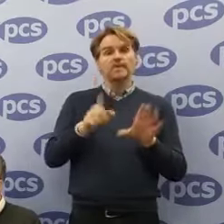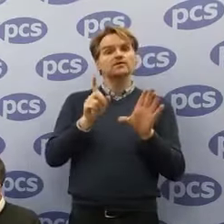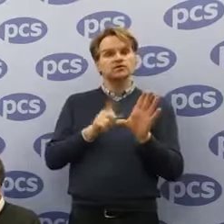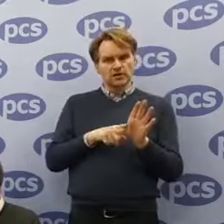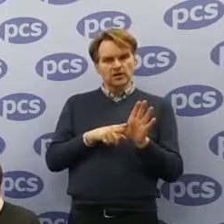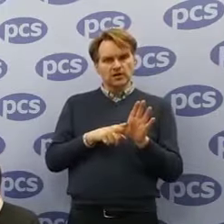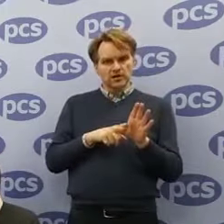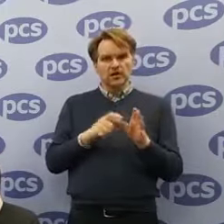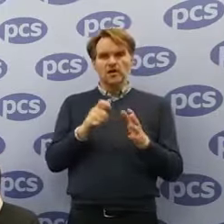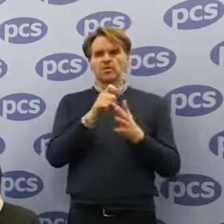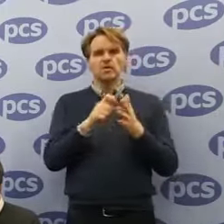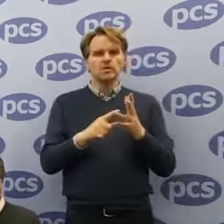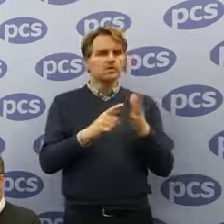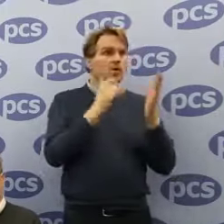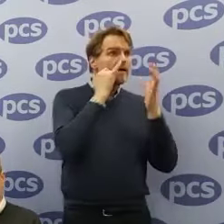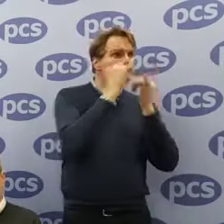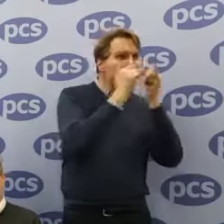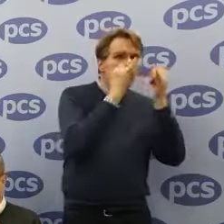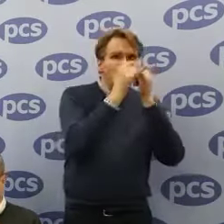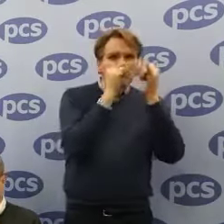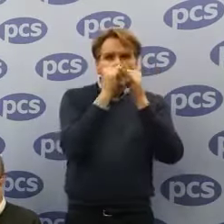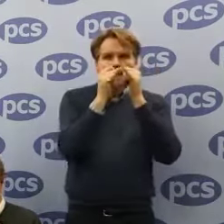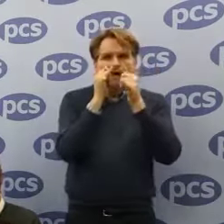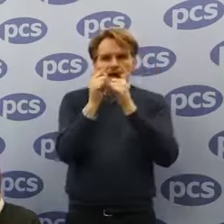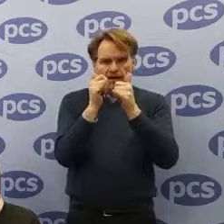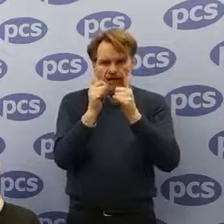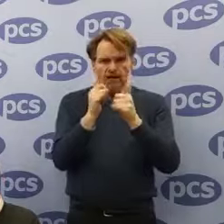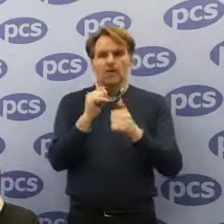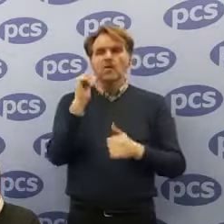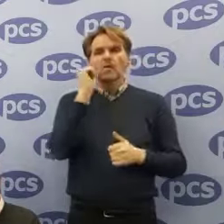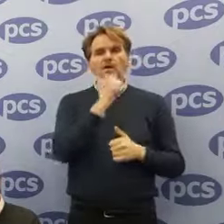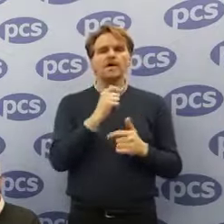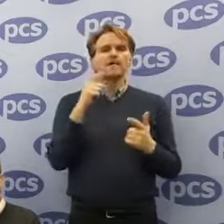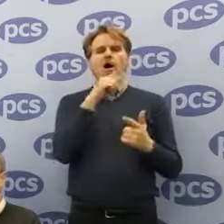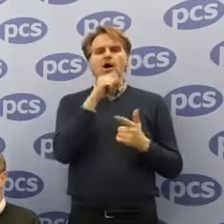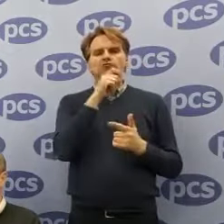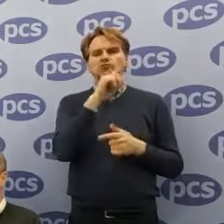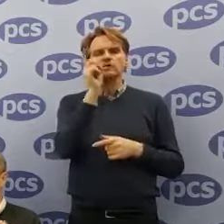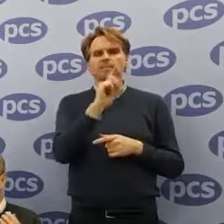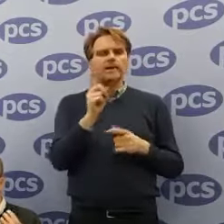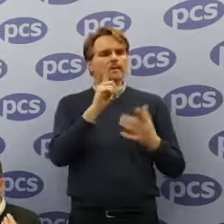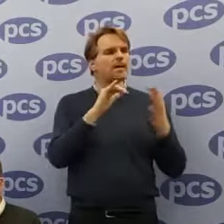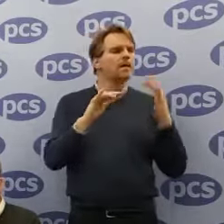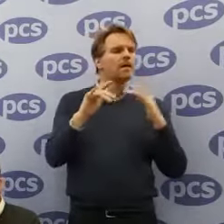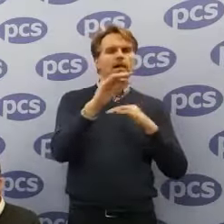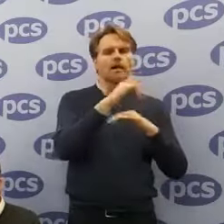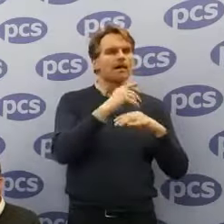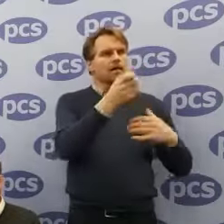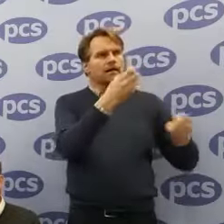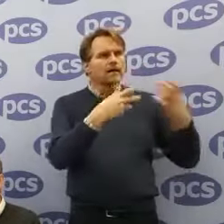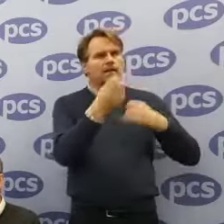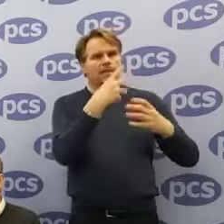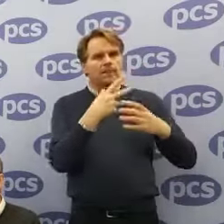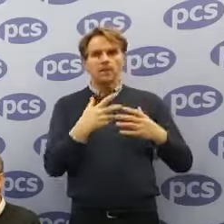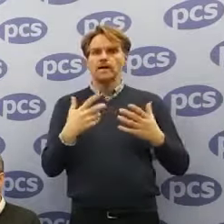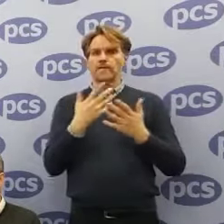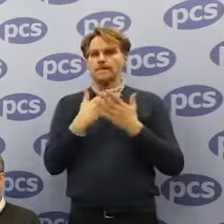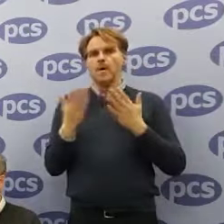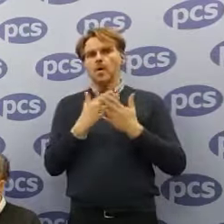phone banking of members we're going to be able to involve hundreds of people from any location so we'll have far more people doing phone calls, we've adjusted